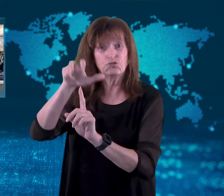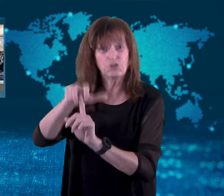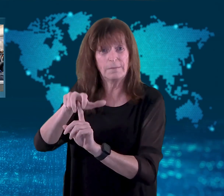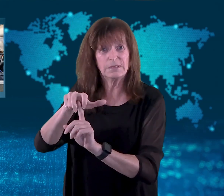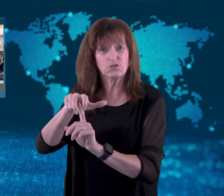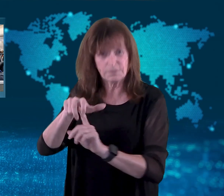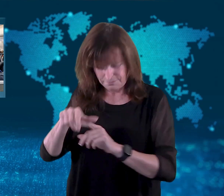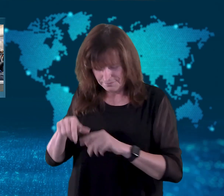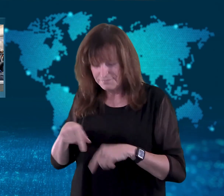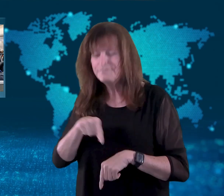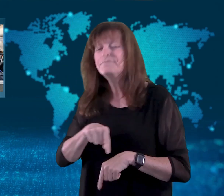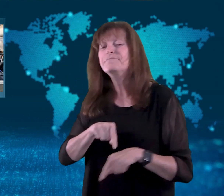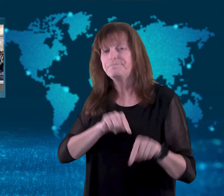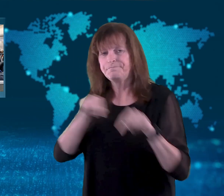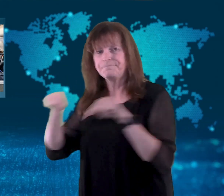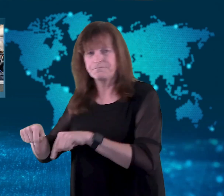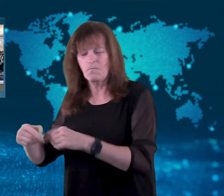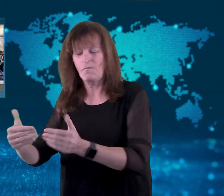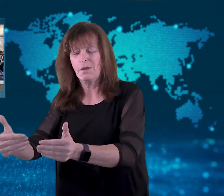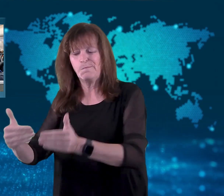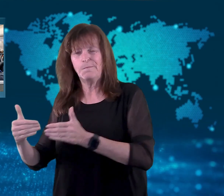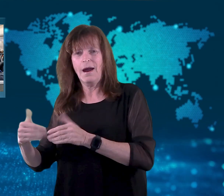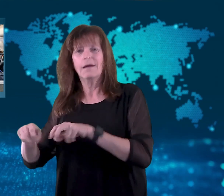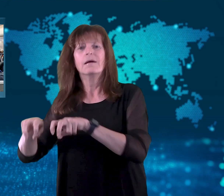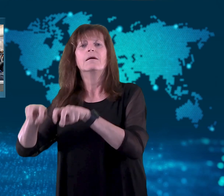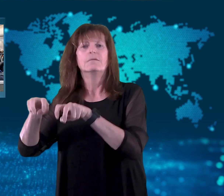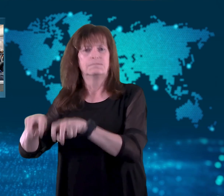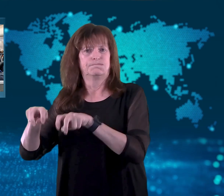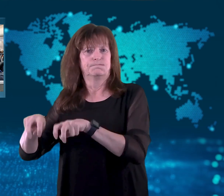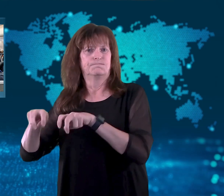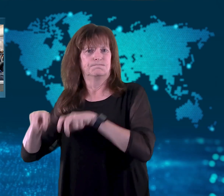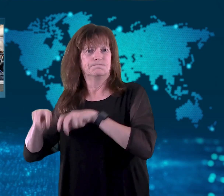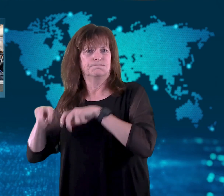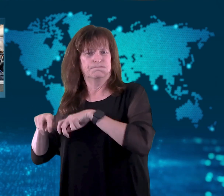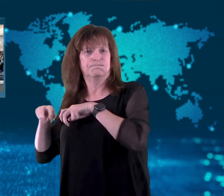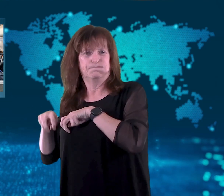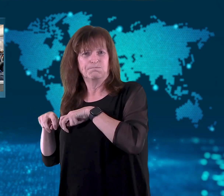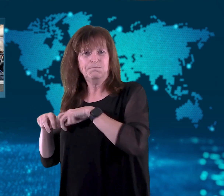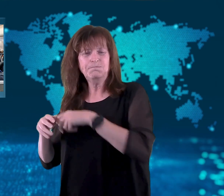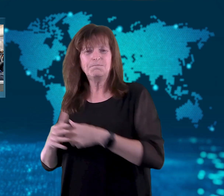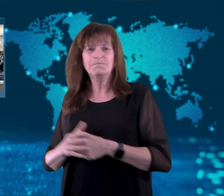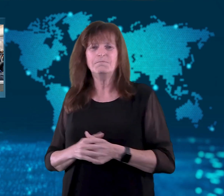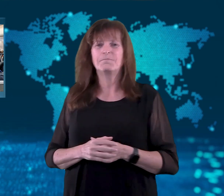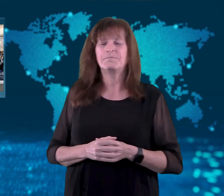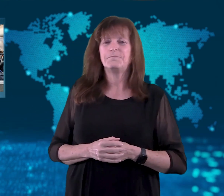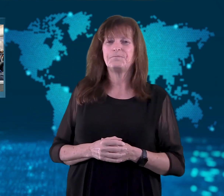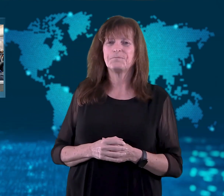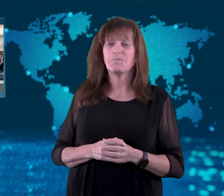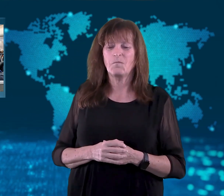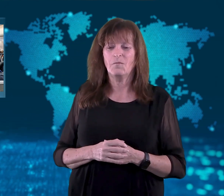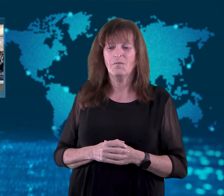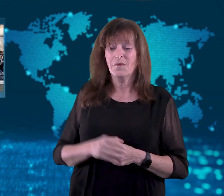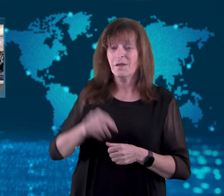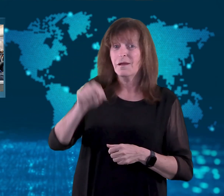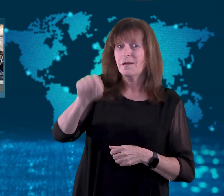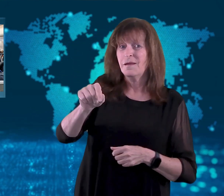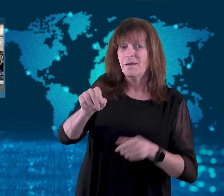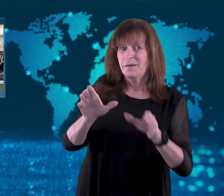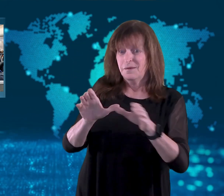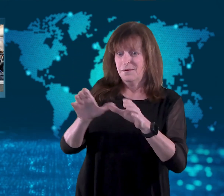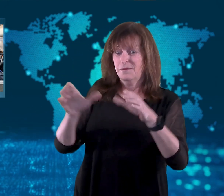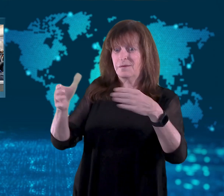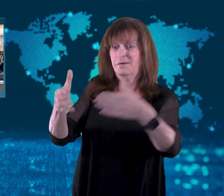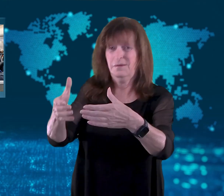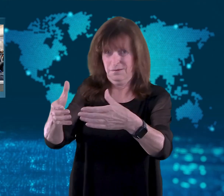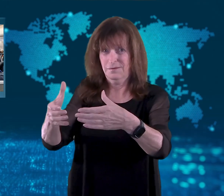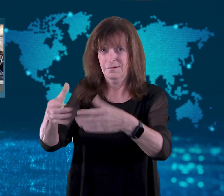and female riders that were to compete in junior events